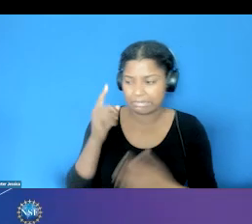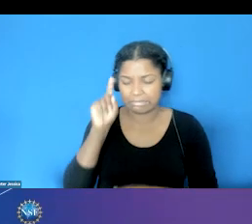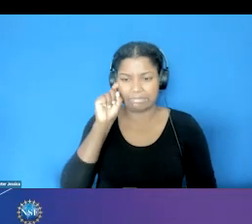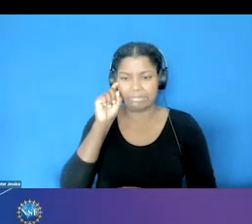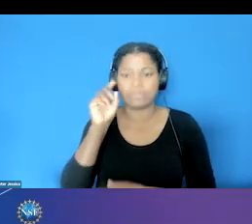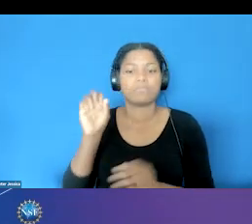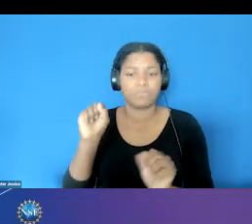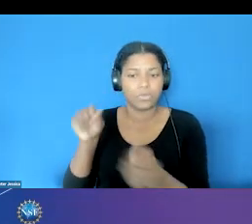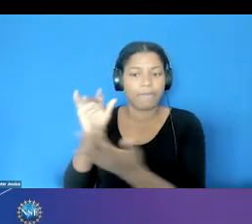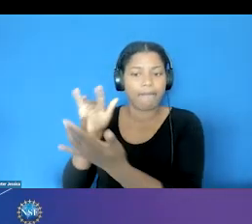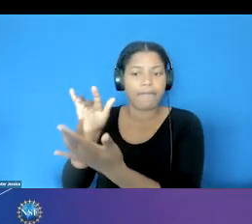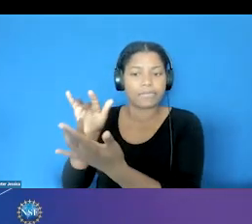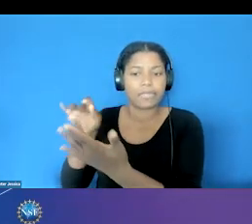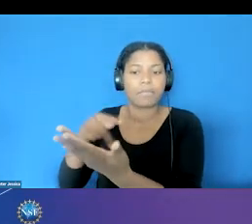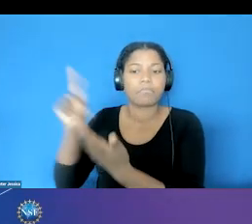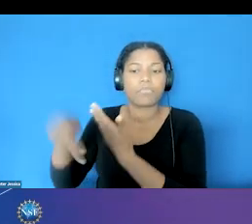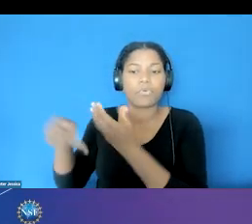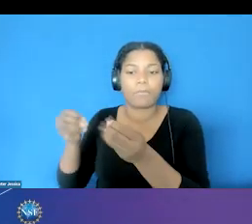out to the program officer and to your grants officer.